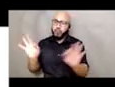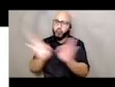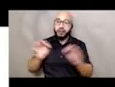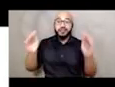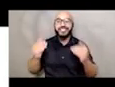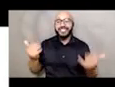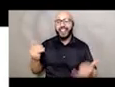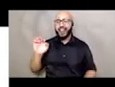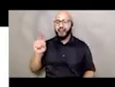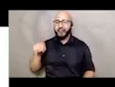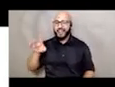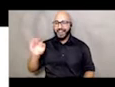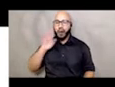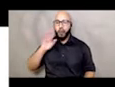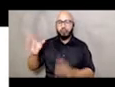those healthy boundaries.